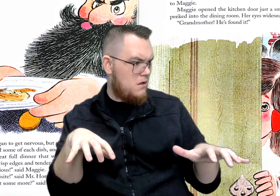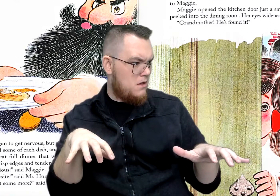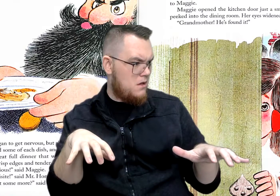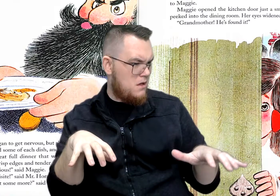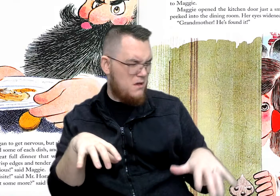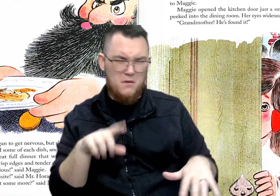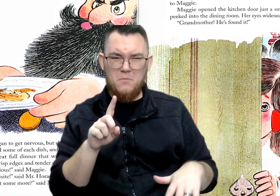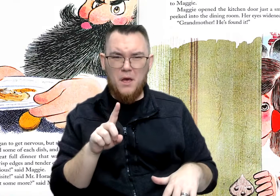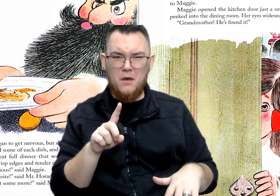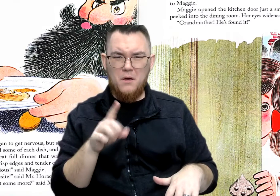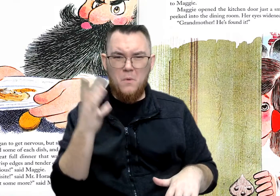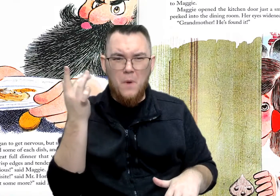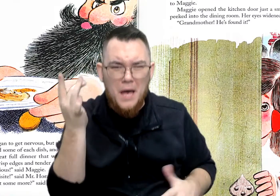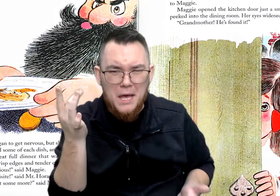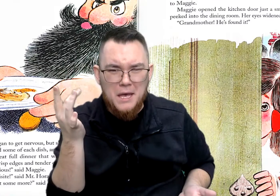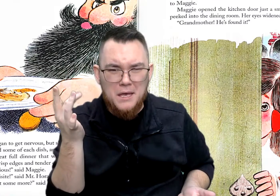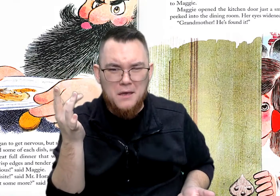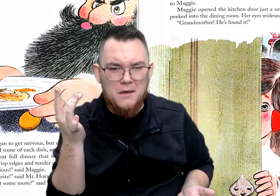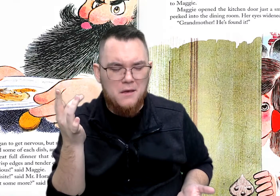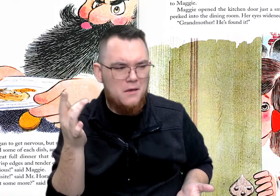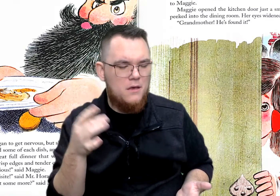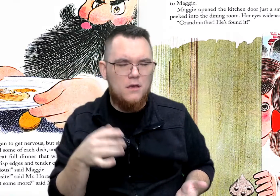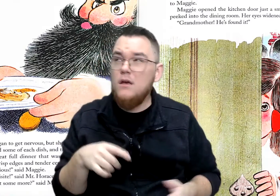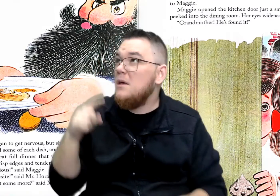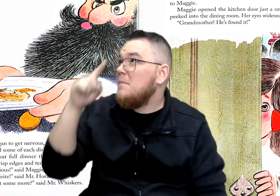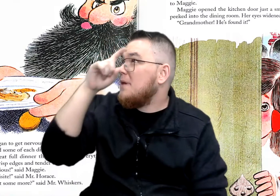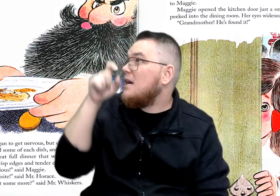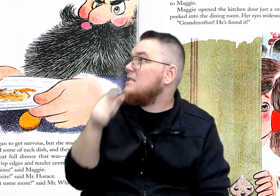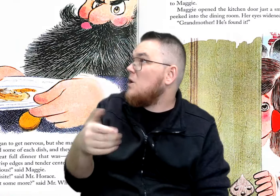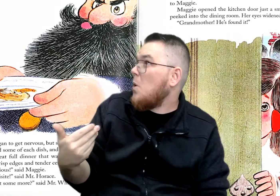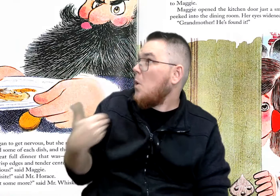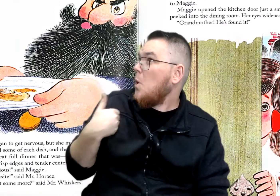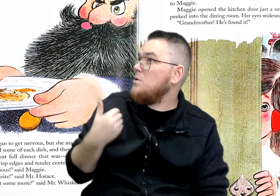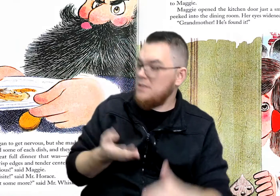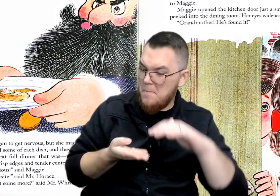“Because he owns a bakery in the city.”